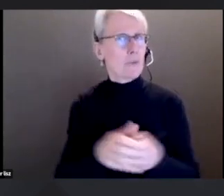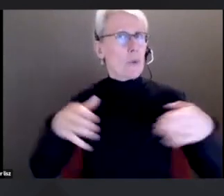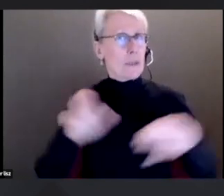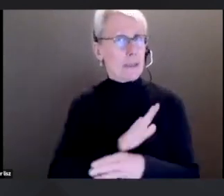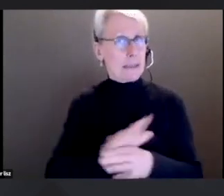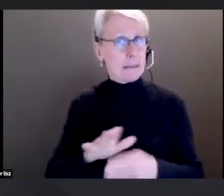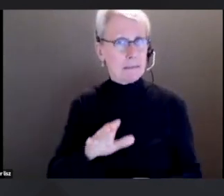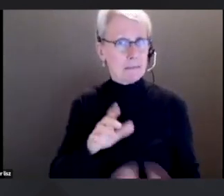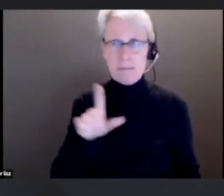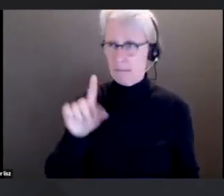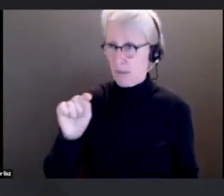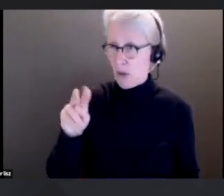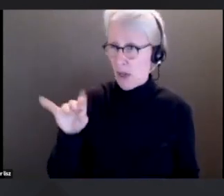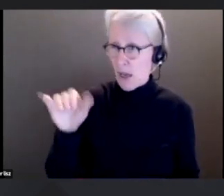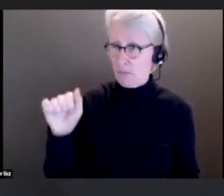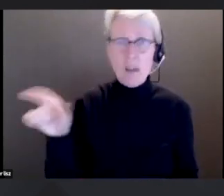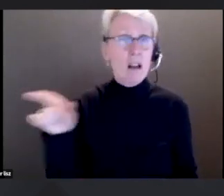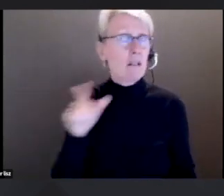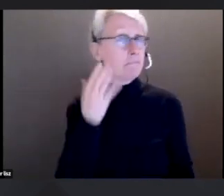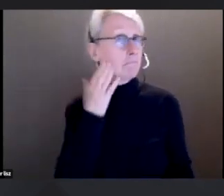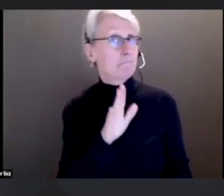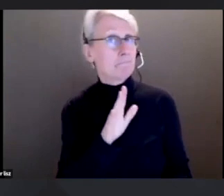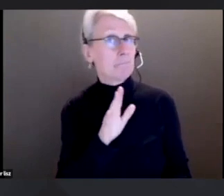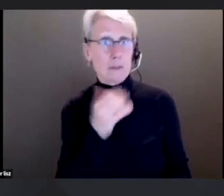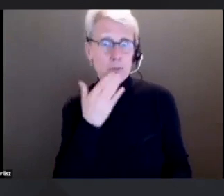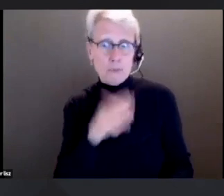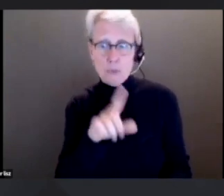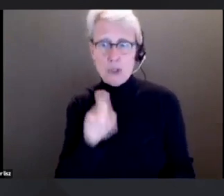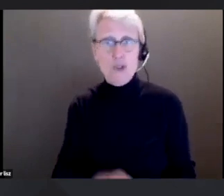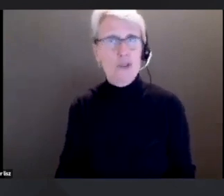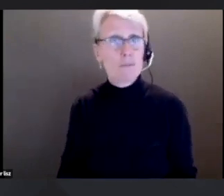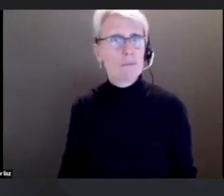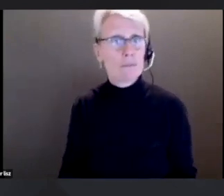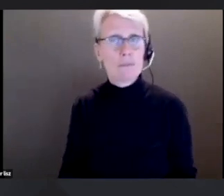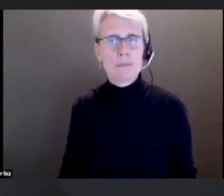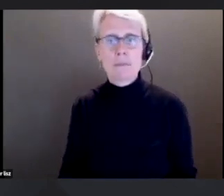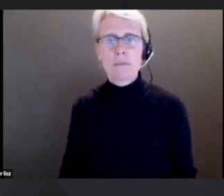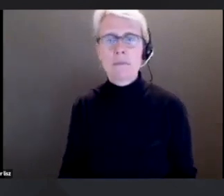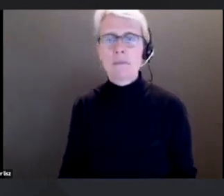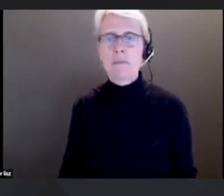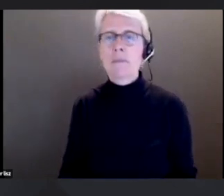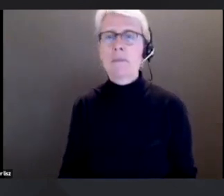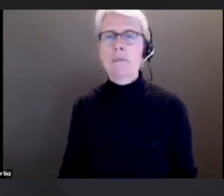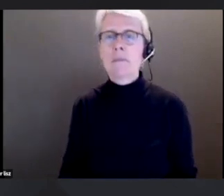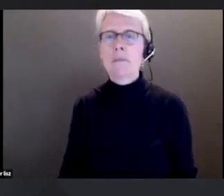I can certainly add just one that I'm aware of. It's an individual, his name is Rich Donovan